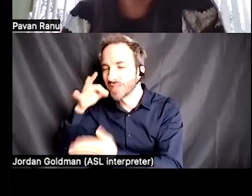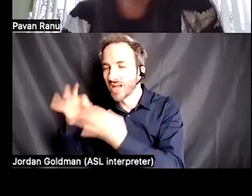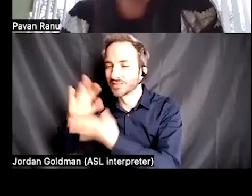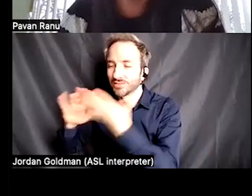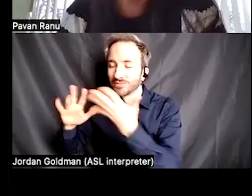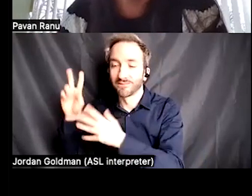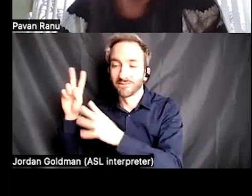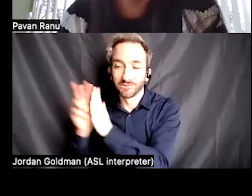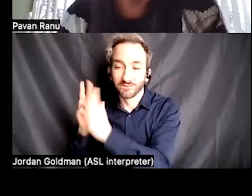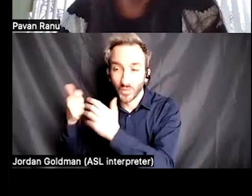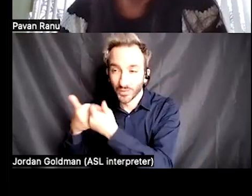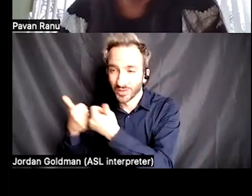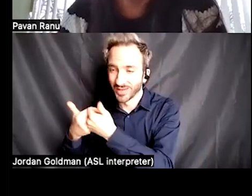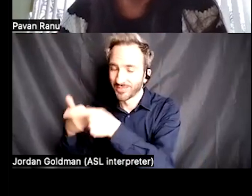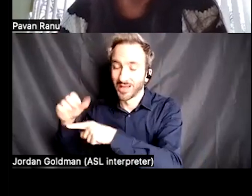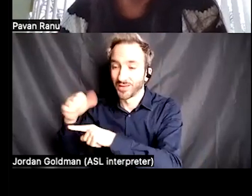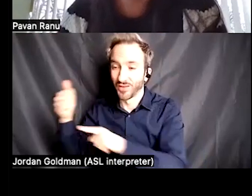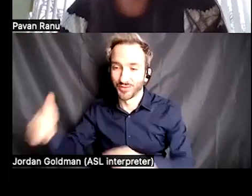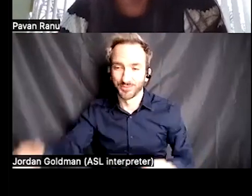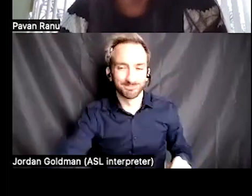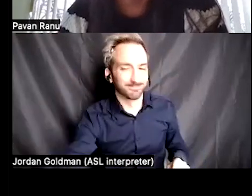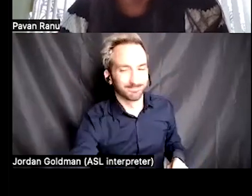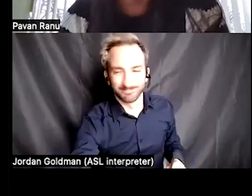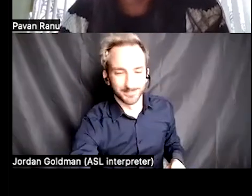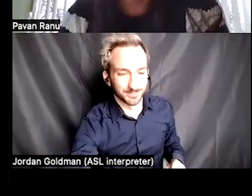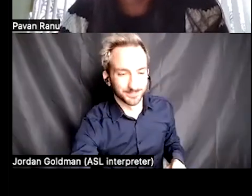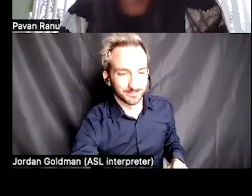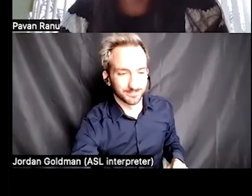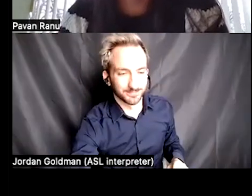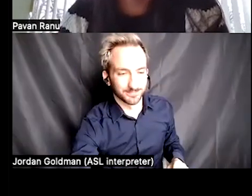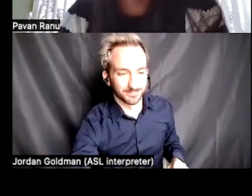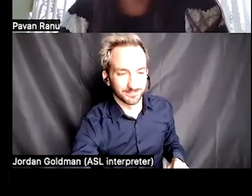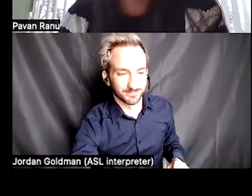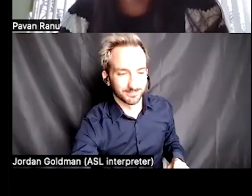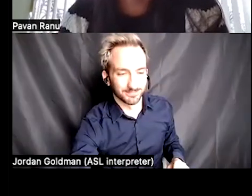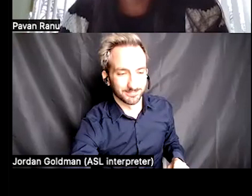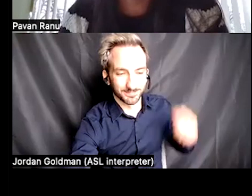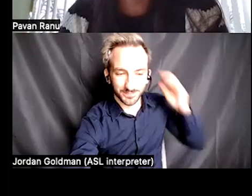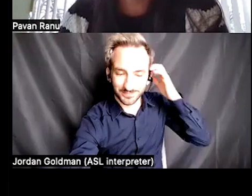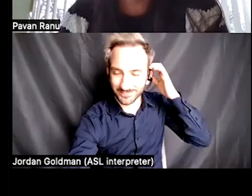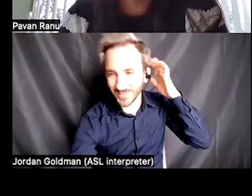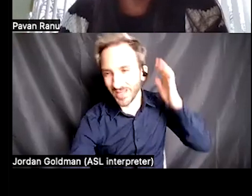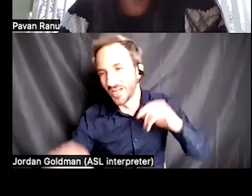and other forms of technology, hangout places such as malls, books, comics, and many other things.